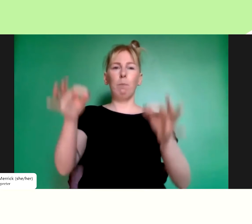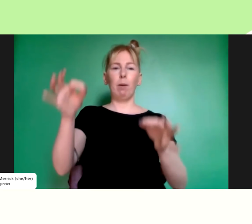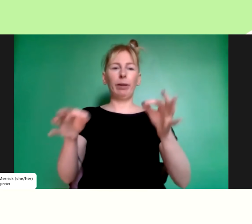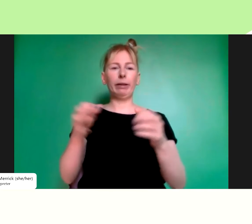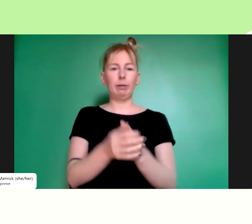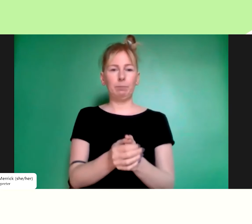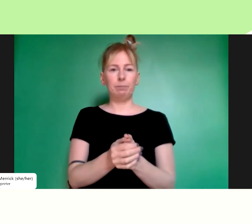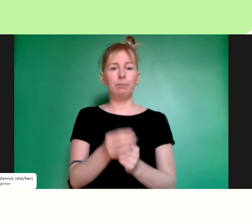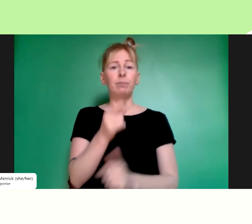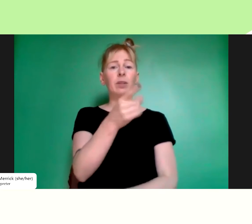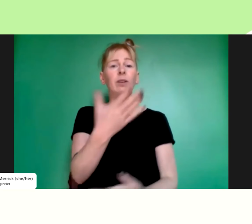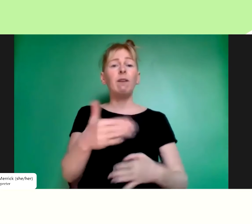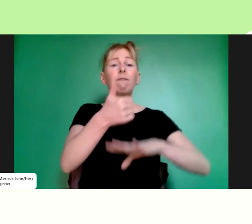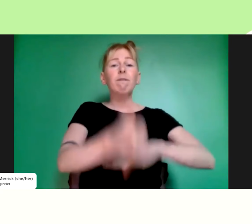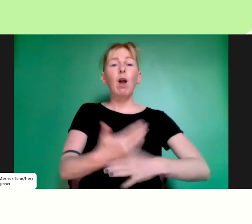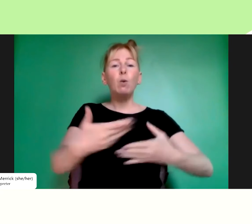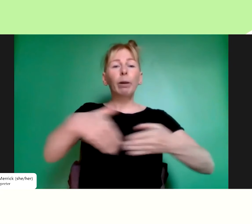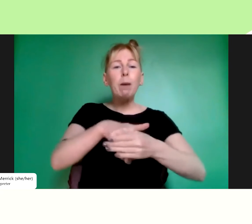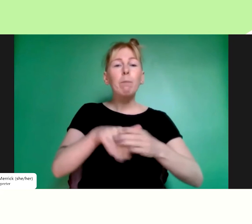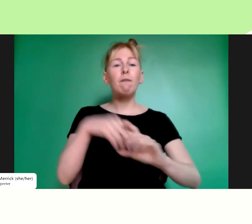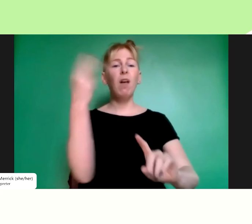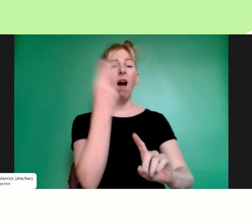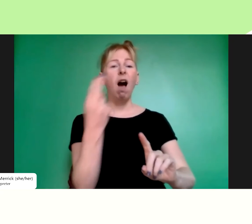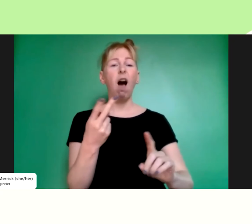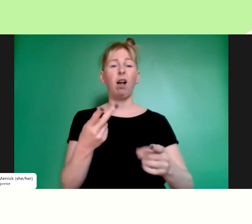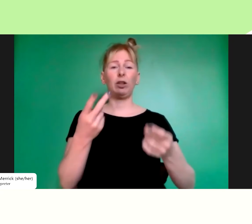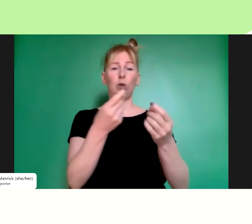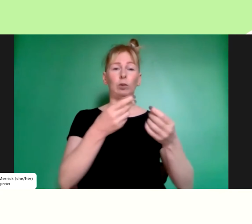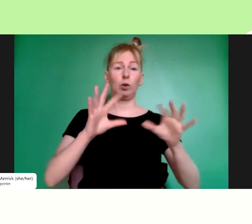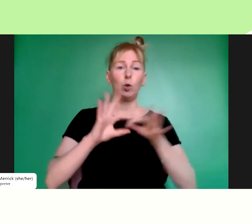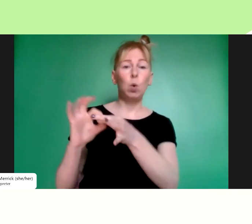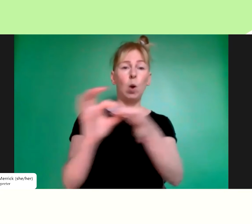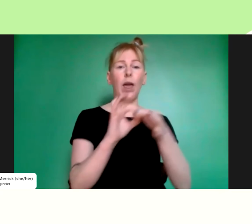Citizens and a women of colour poetry collective called Rioters in Session.